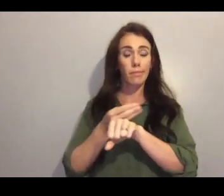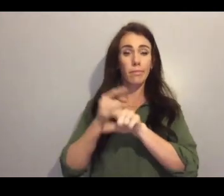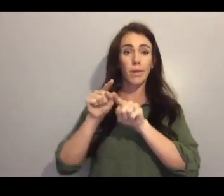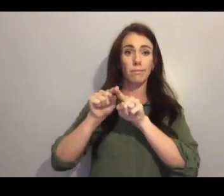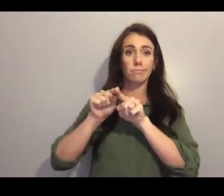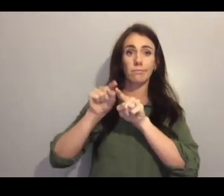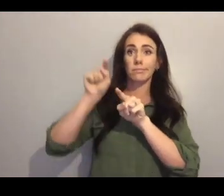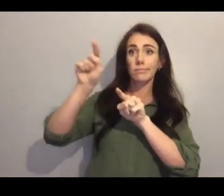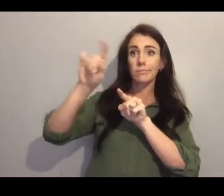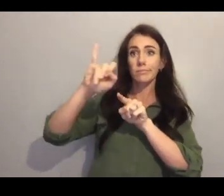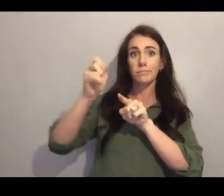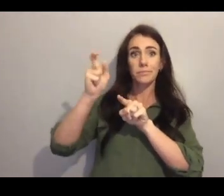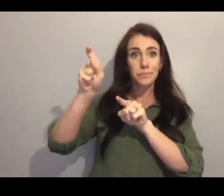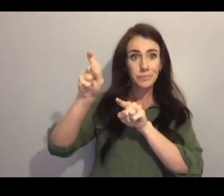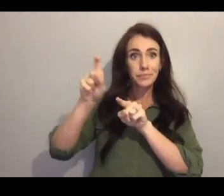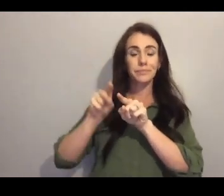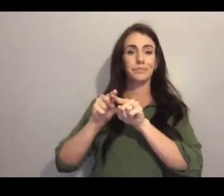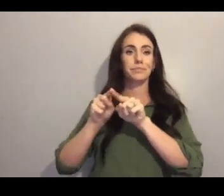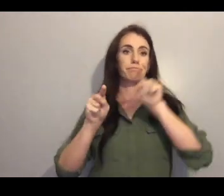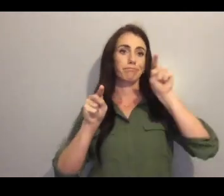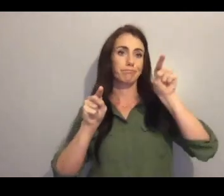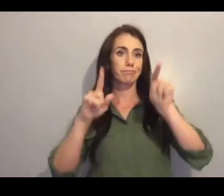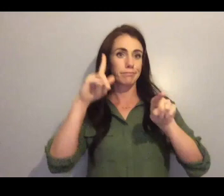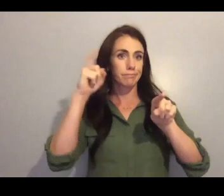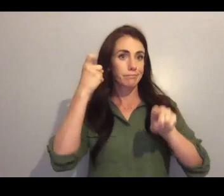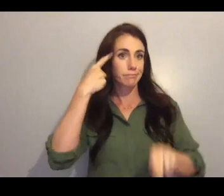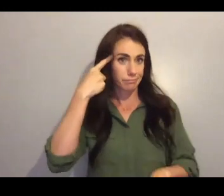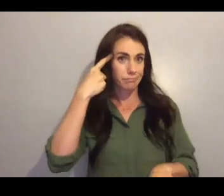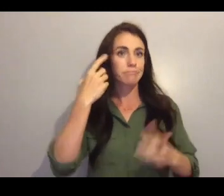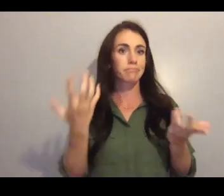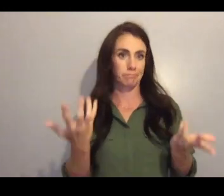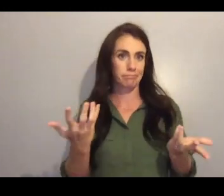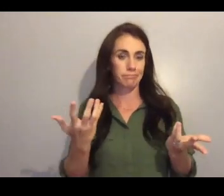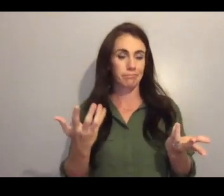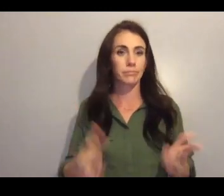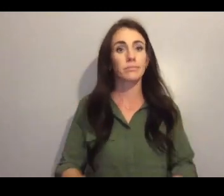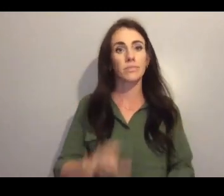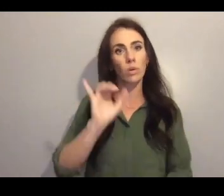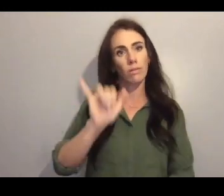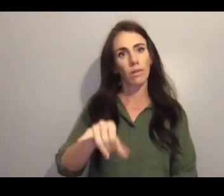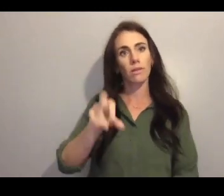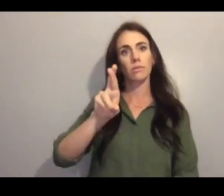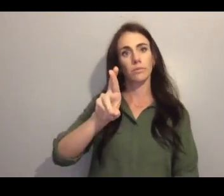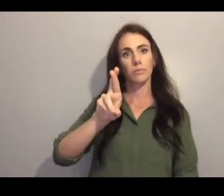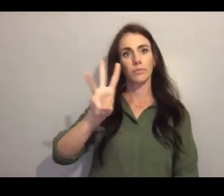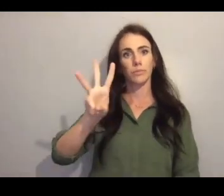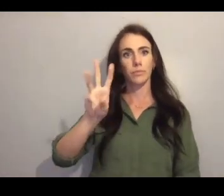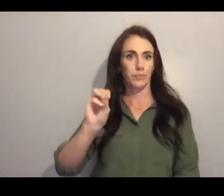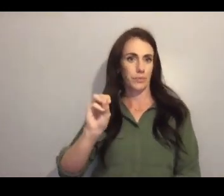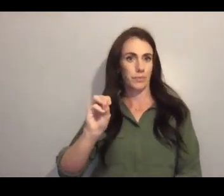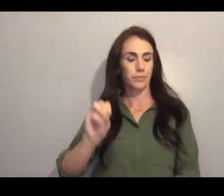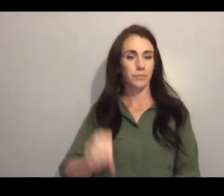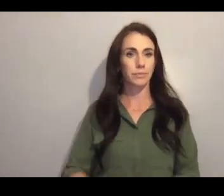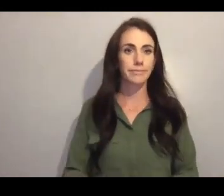means that down here is Miami up here's Jacksonville and over here is Tallahassee so those